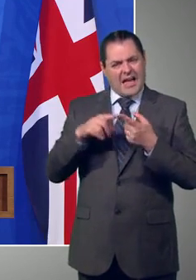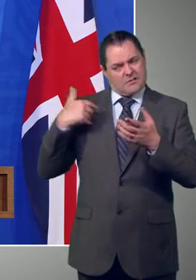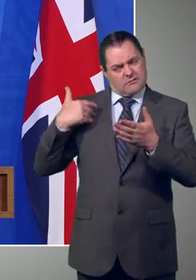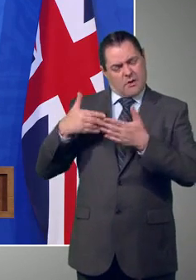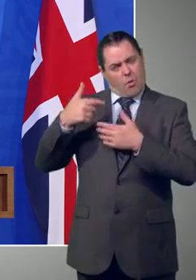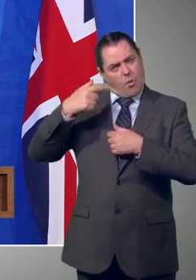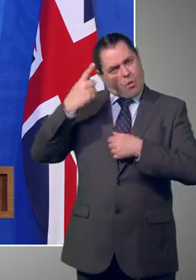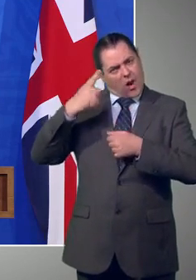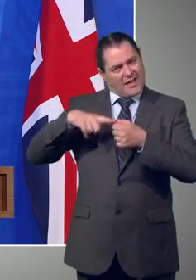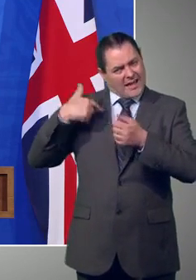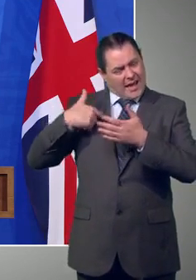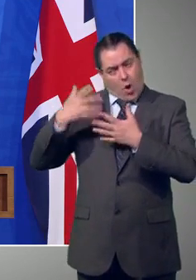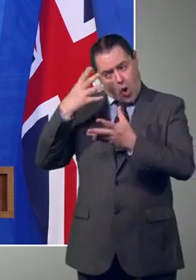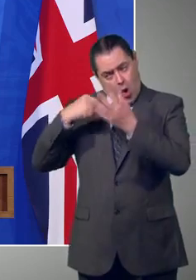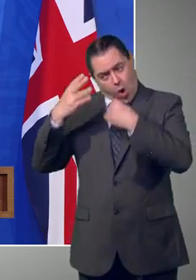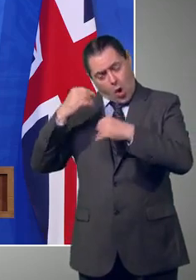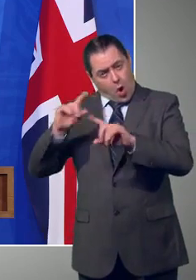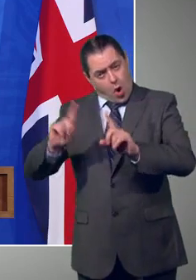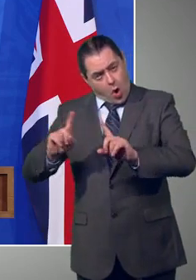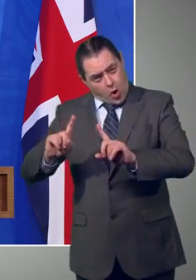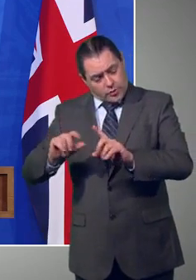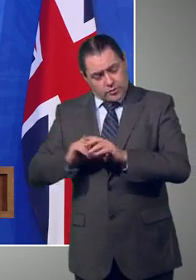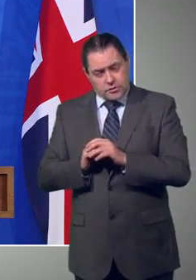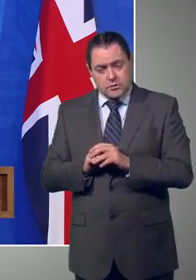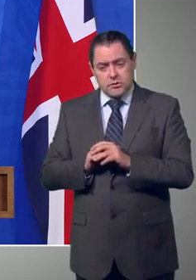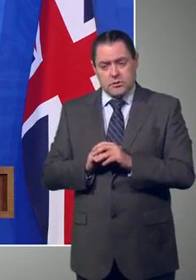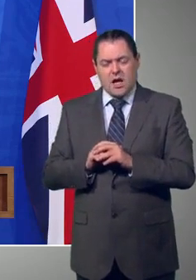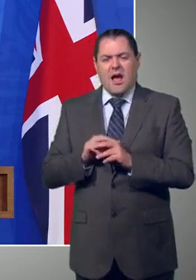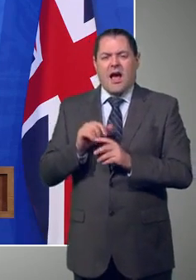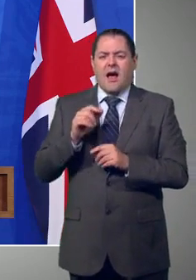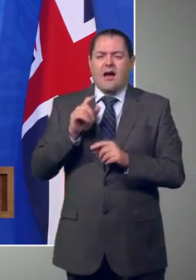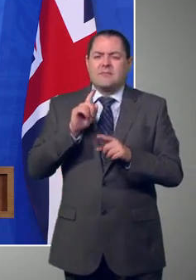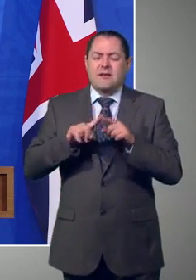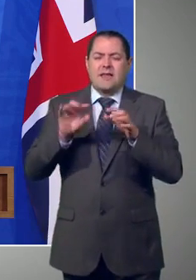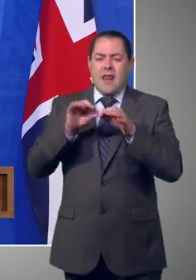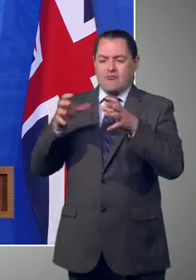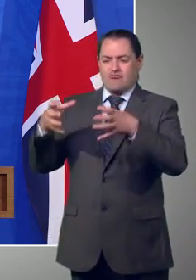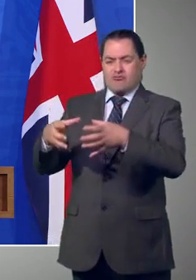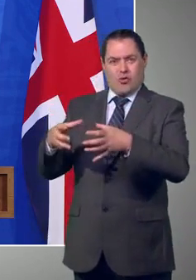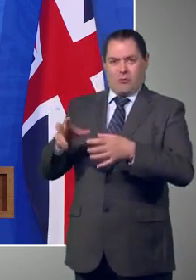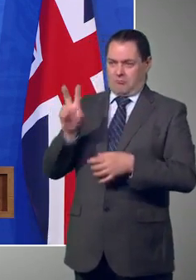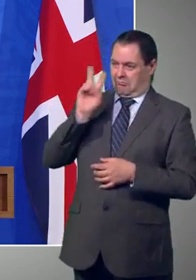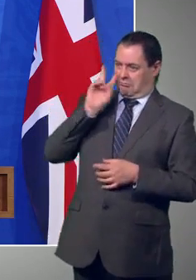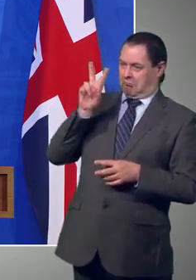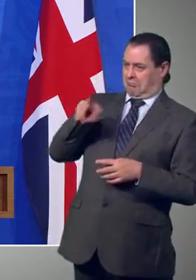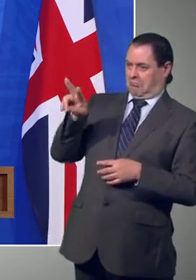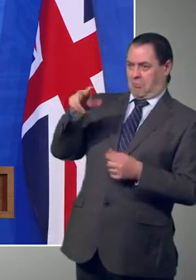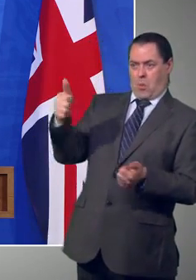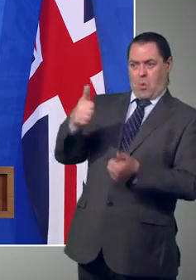the the asymptomatic transmission of the virus, the